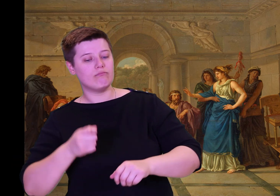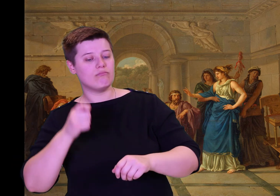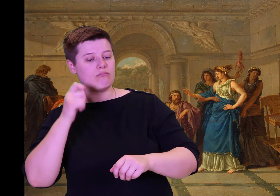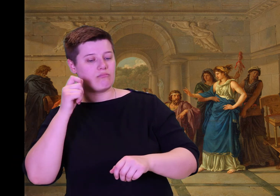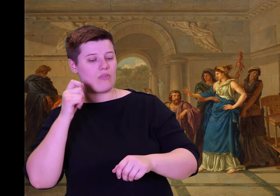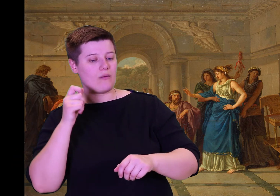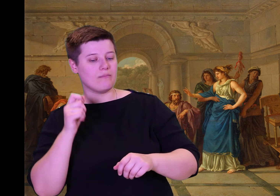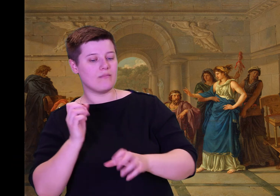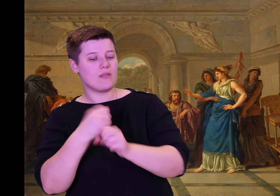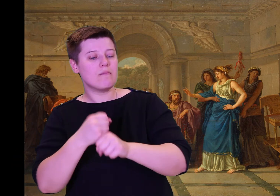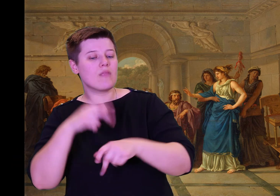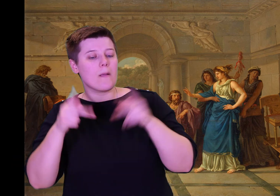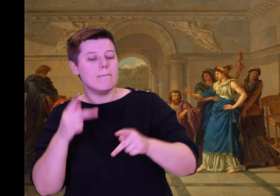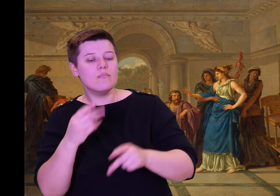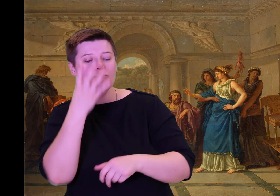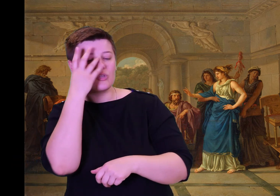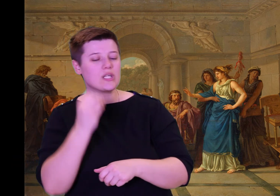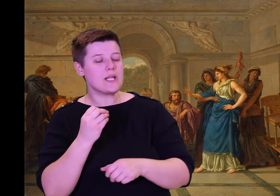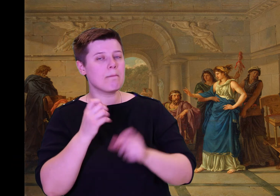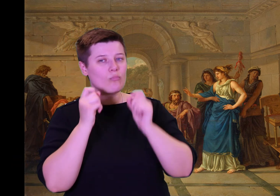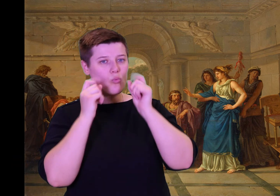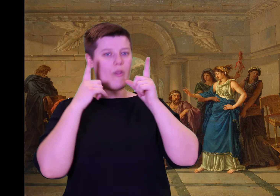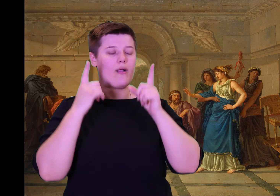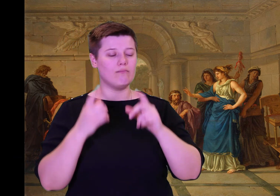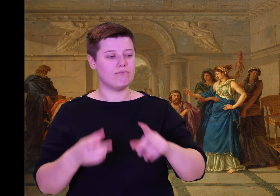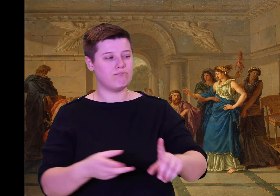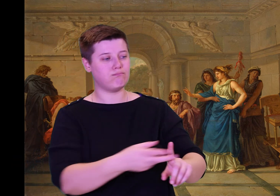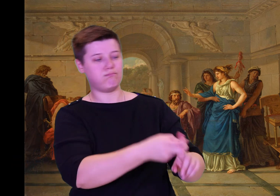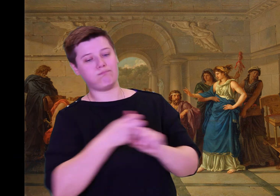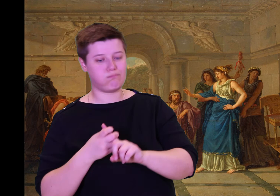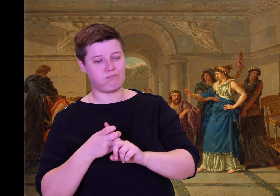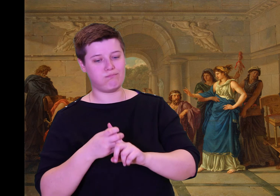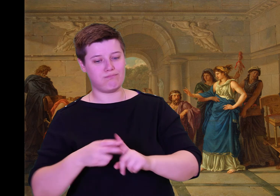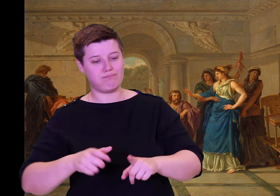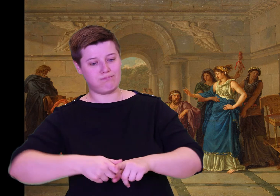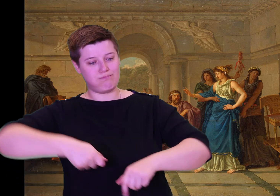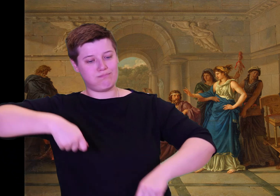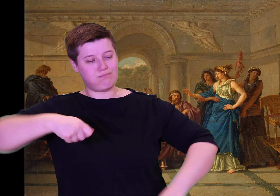But Hermes did not find Odysseus, since he was sitting by the shore as usual,